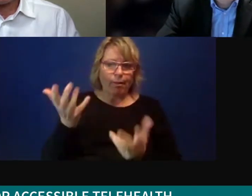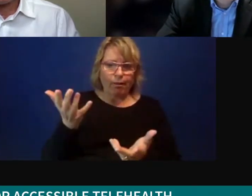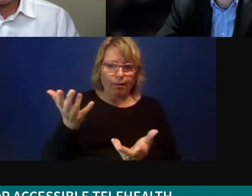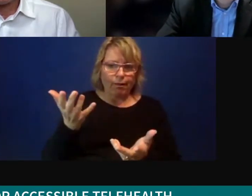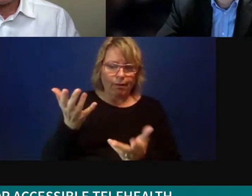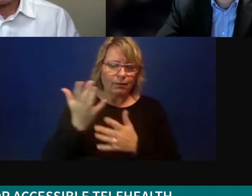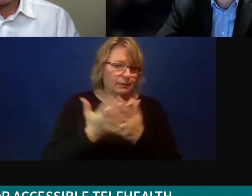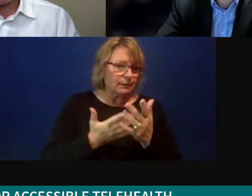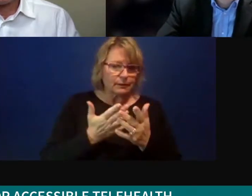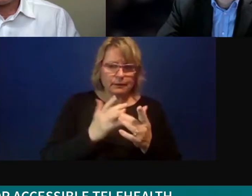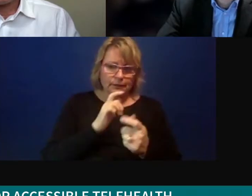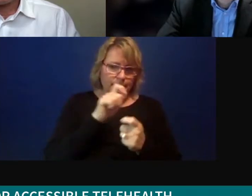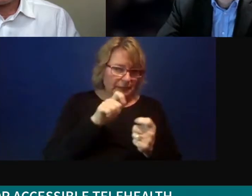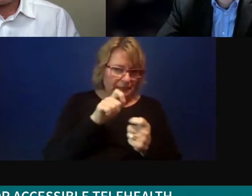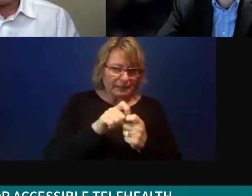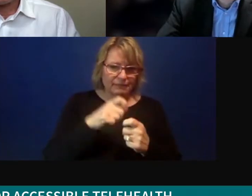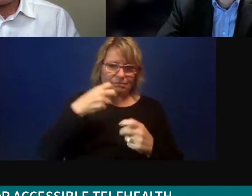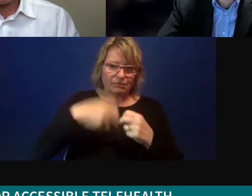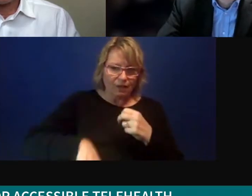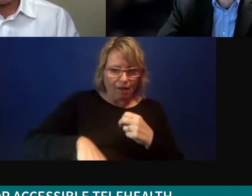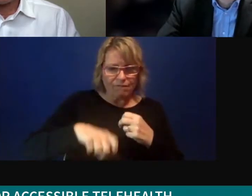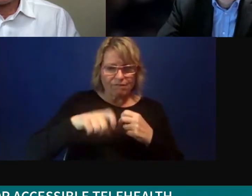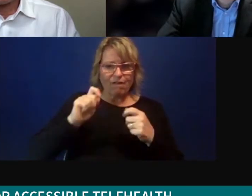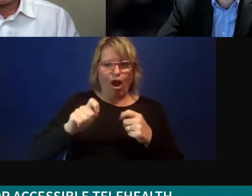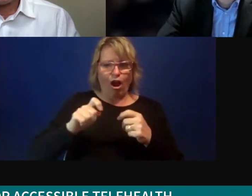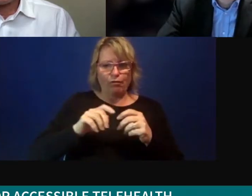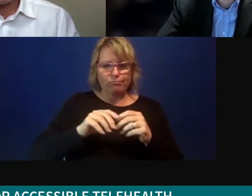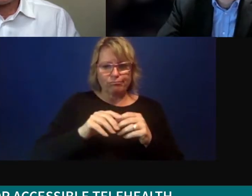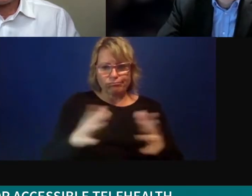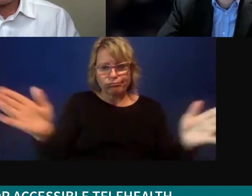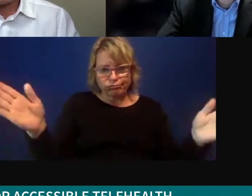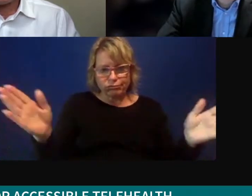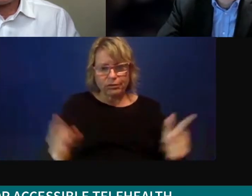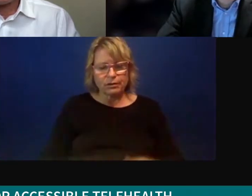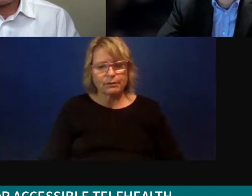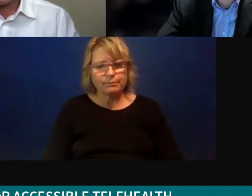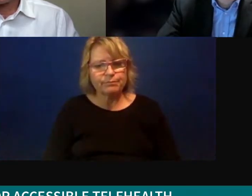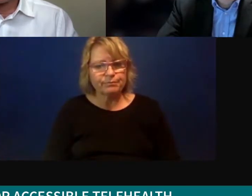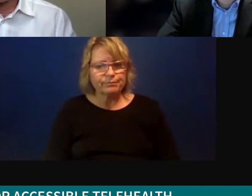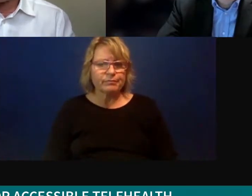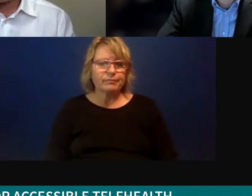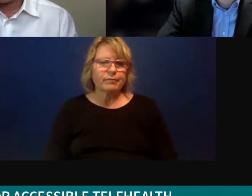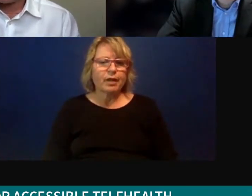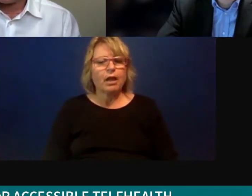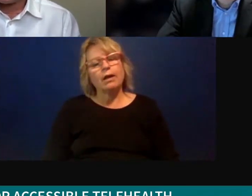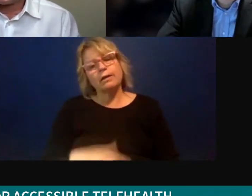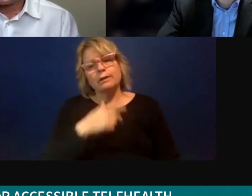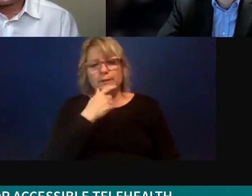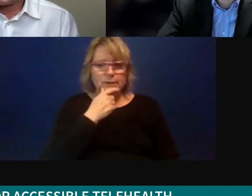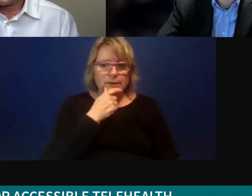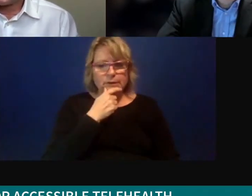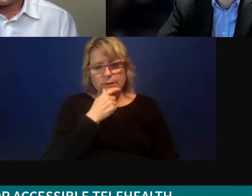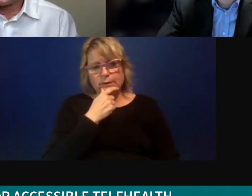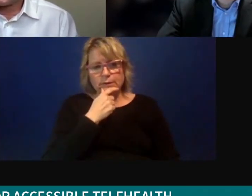significant difficulties yet to be spanned? >> Rajiv Kumar: I think there are some specifics,